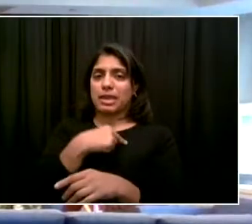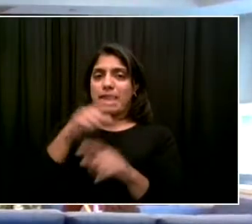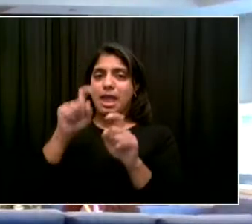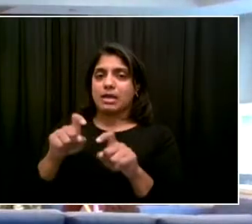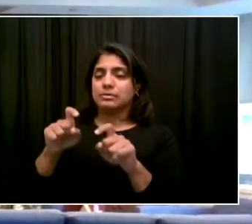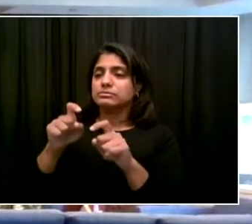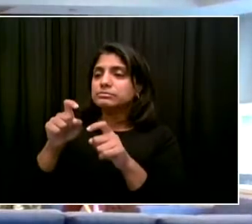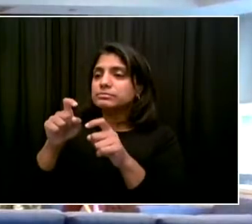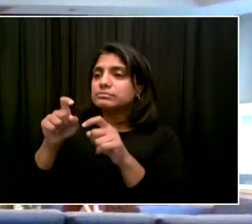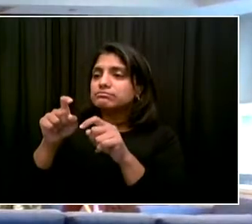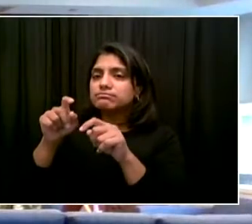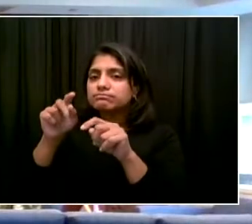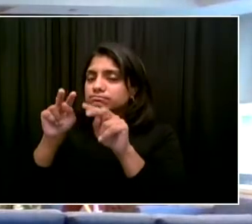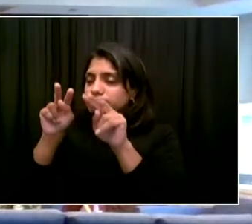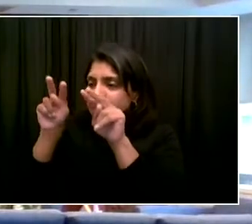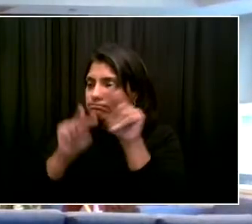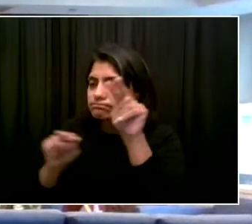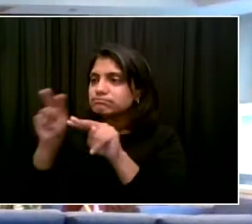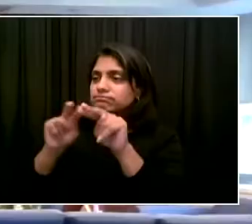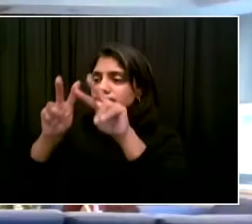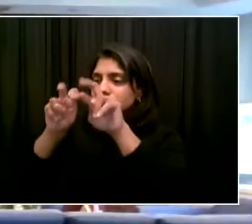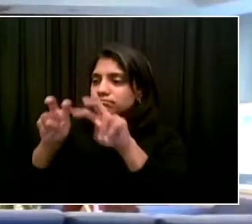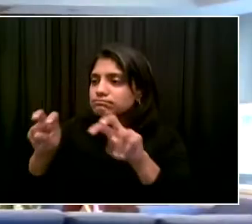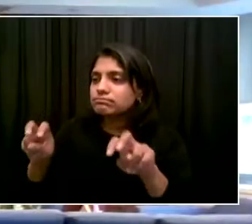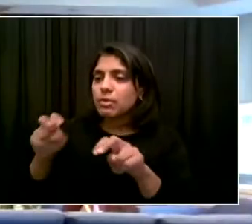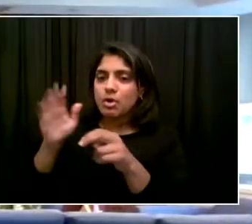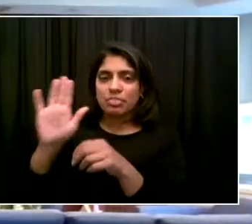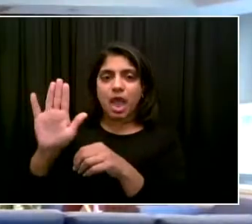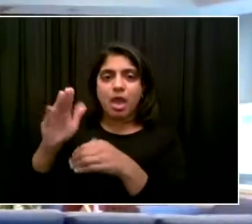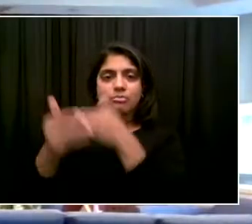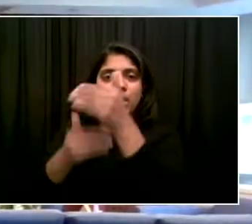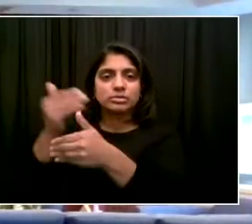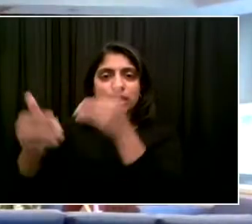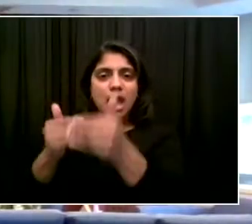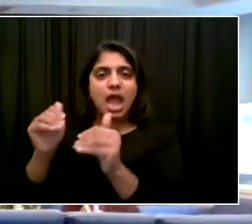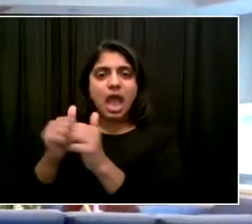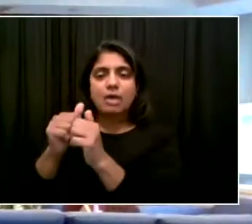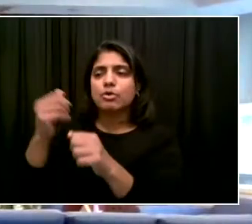REASONABLE ACCOMMODATION. SO IT IS NOA T FOREIN GCONCEPT TO BE OVERWHELMING THEM